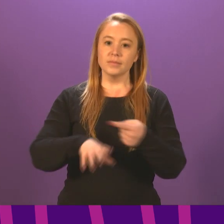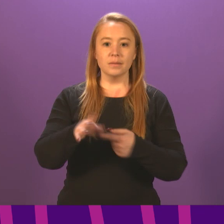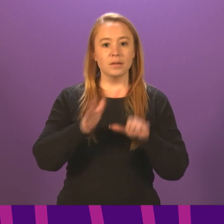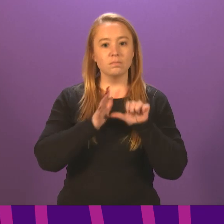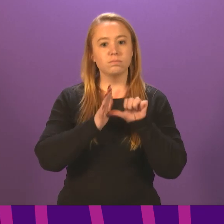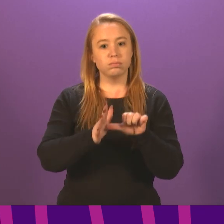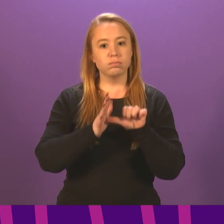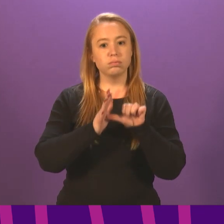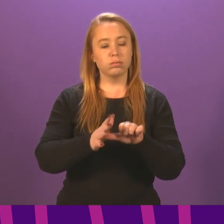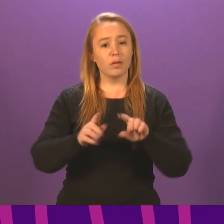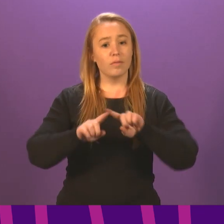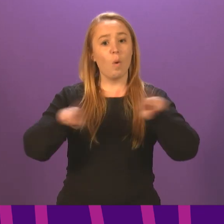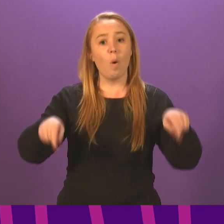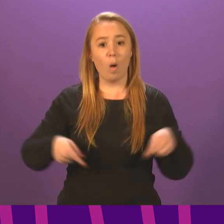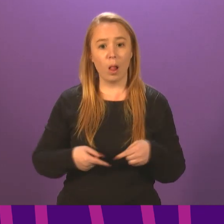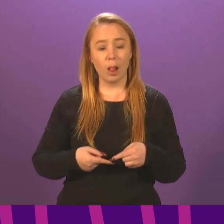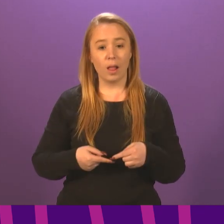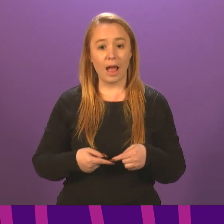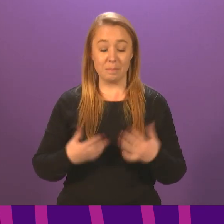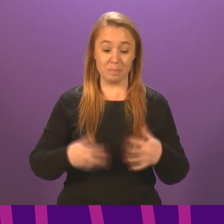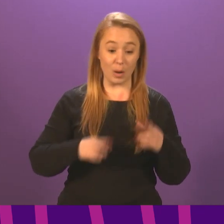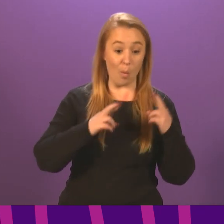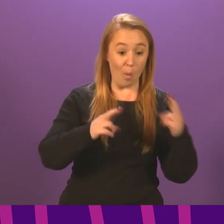despite what we all hoped, the transmission rates that the First Minister has outlined